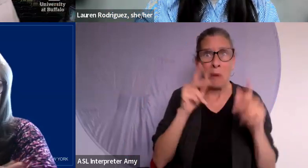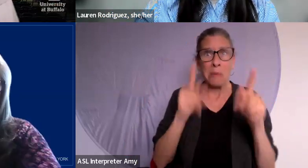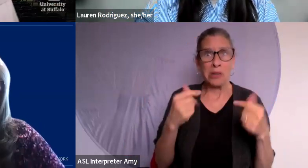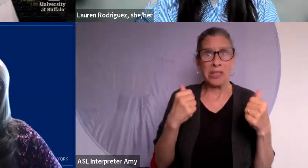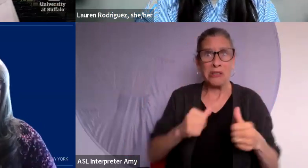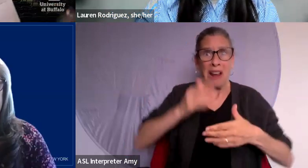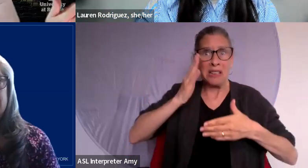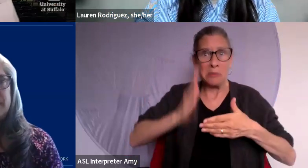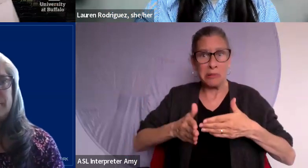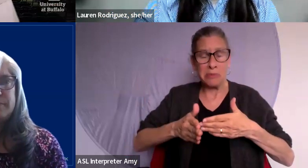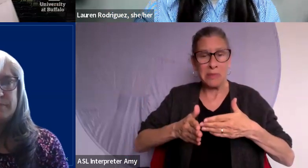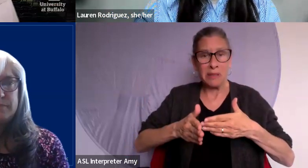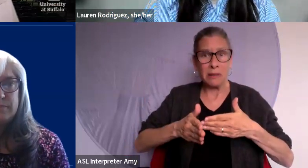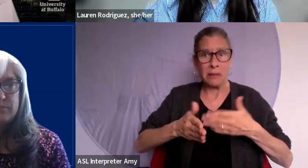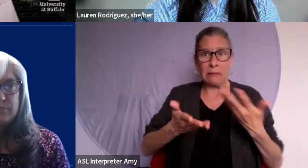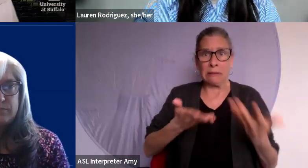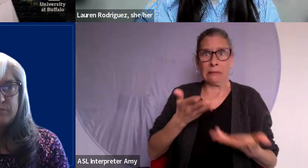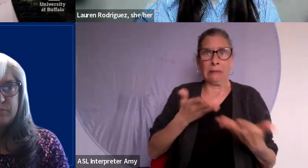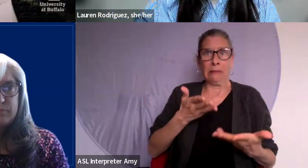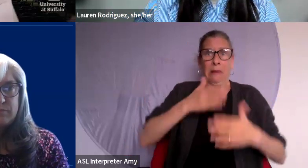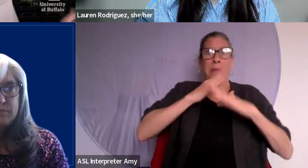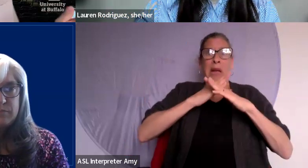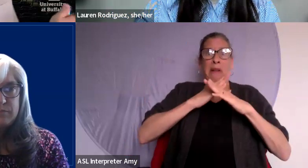task, are they going to encounter barriers along the